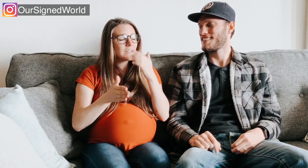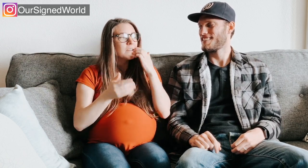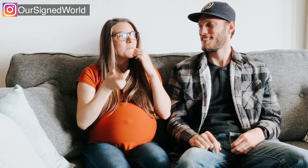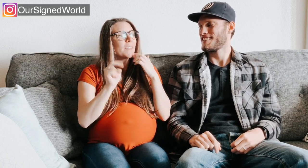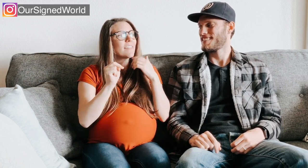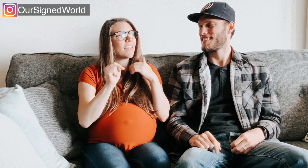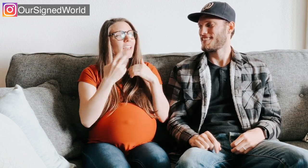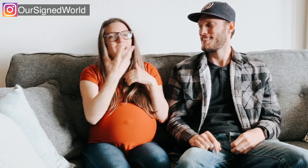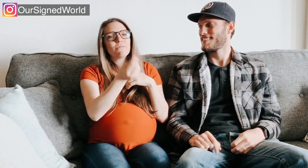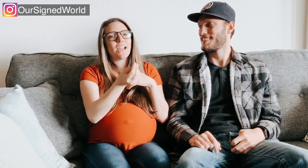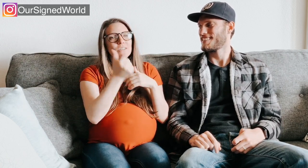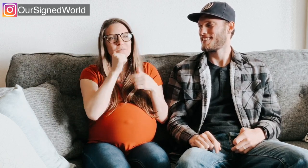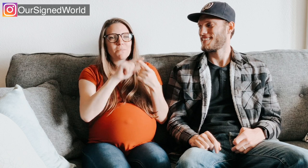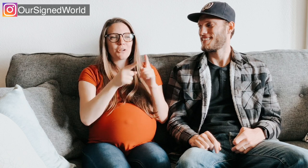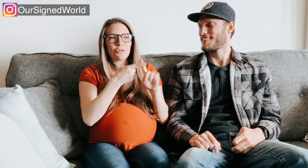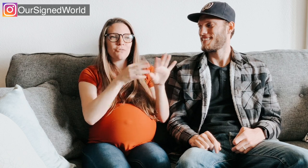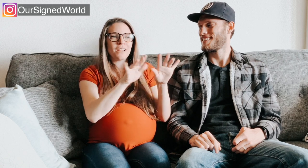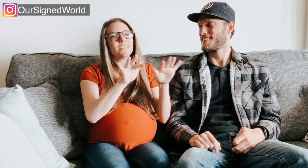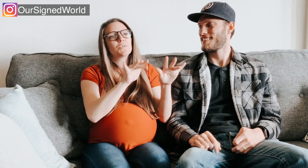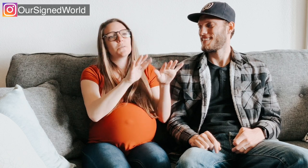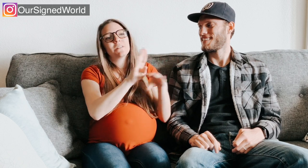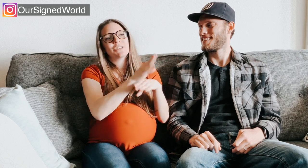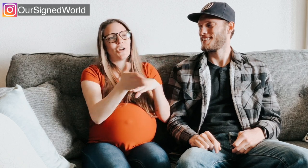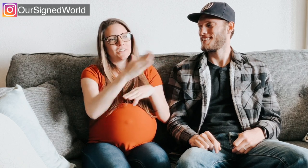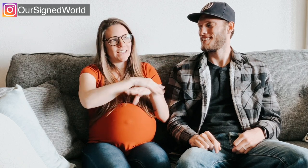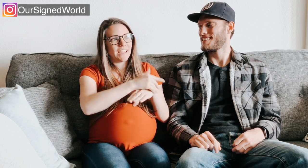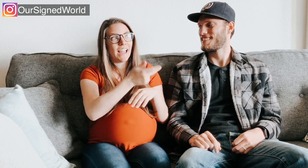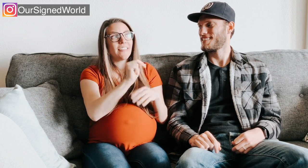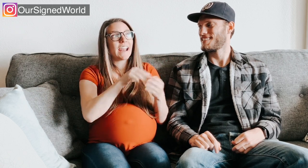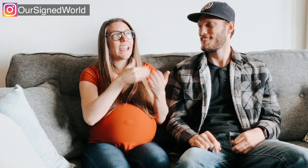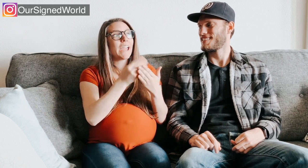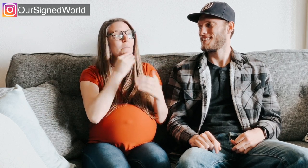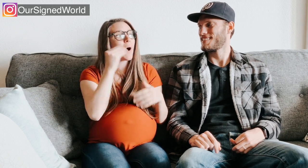Then I went out with some of my girl friends, was busy all day, then when I came home